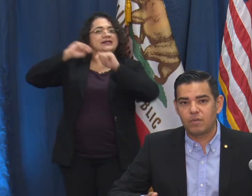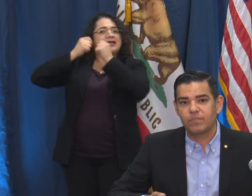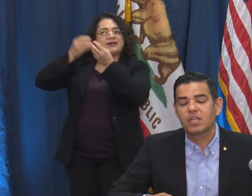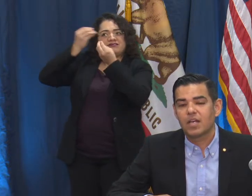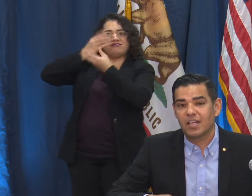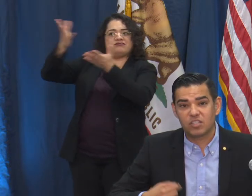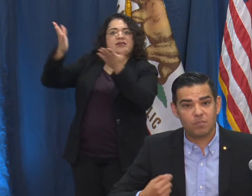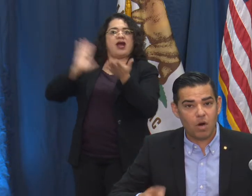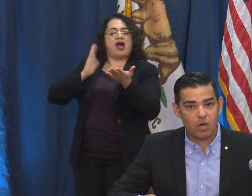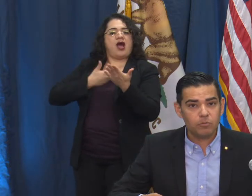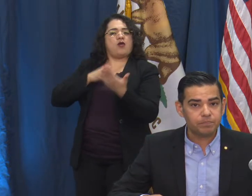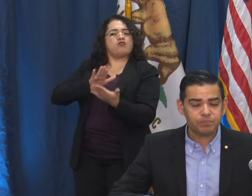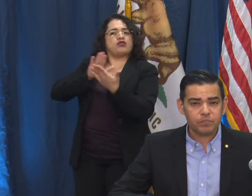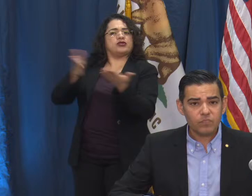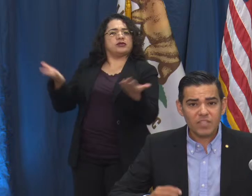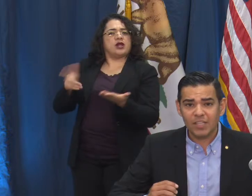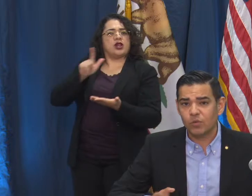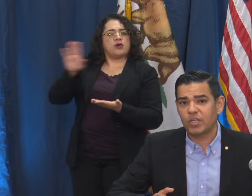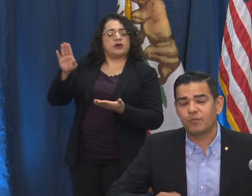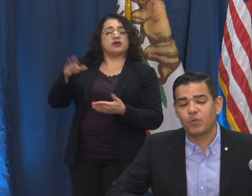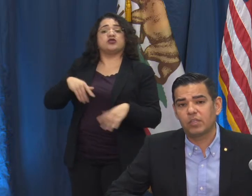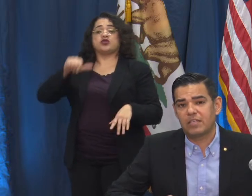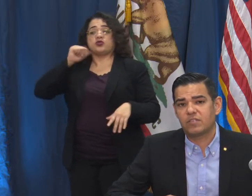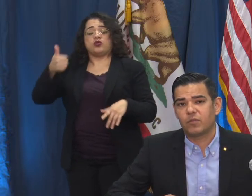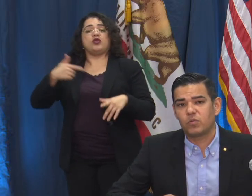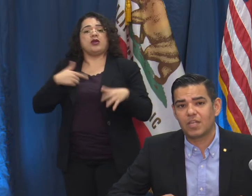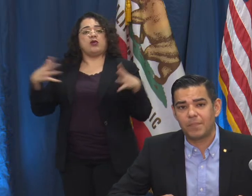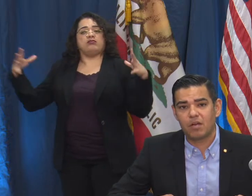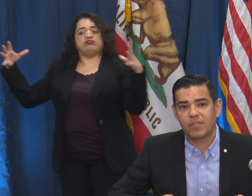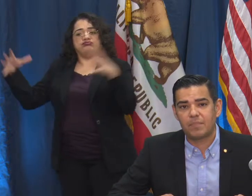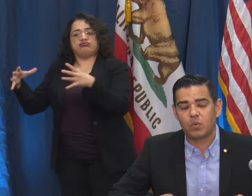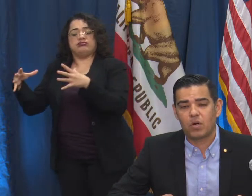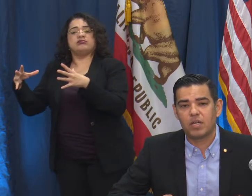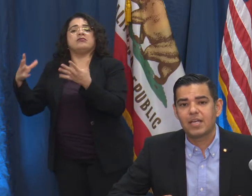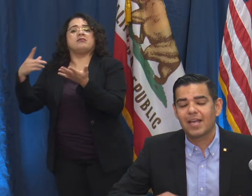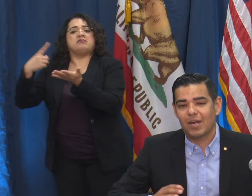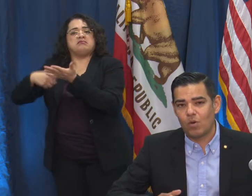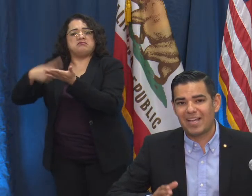tomorrow including a full list of who's going to be on that board and I want to